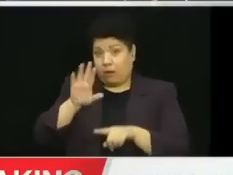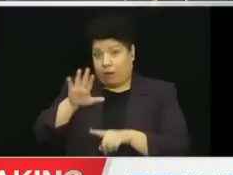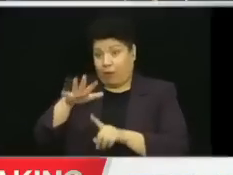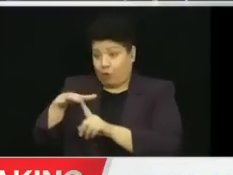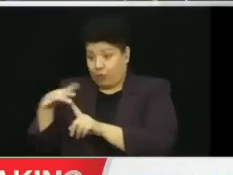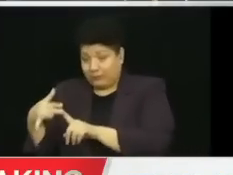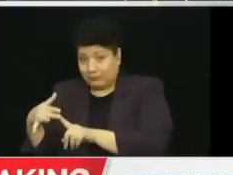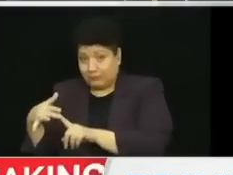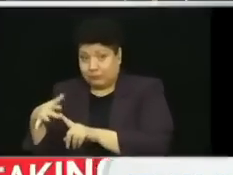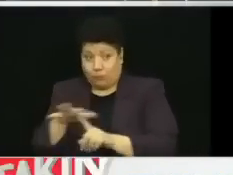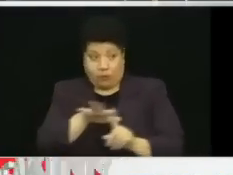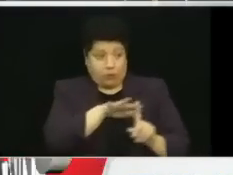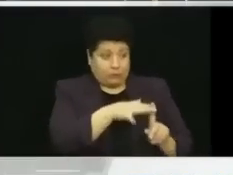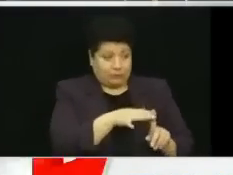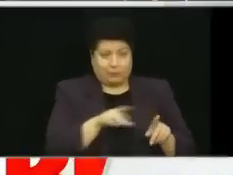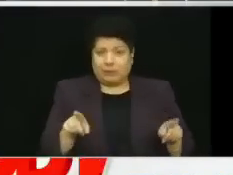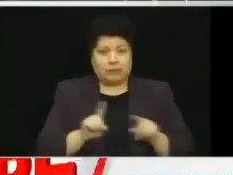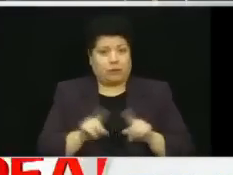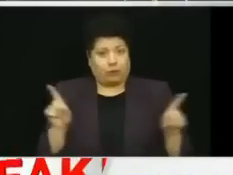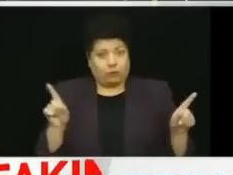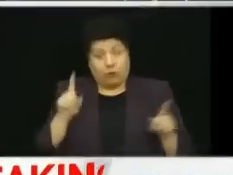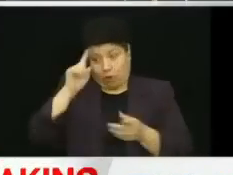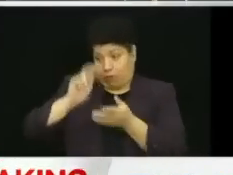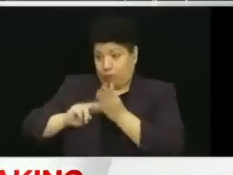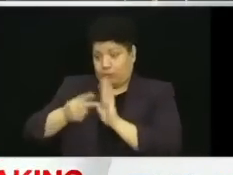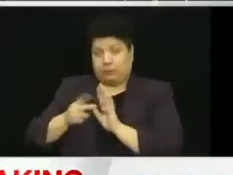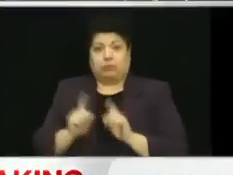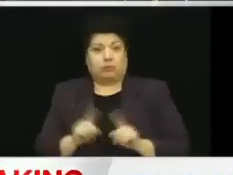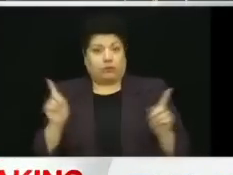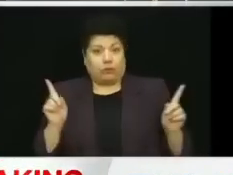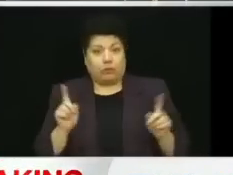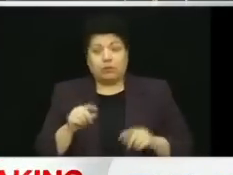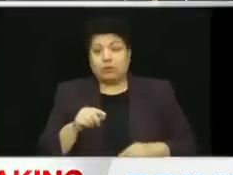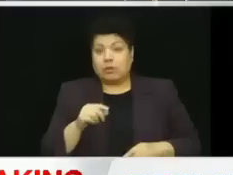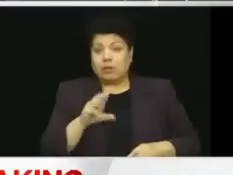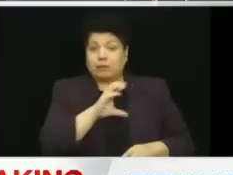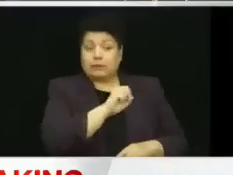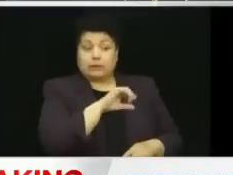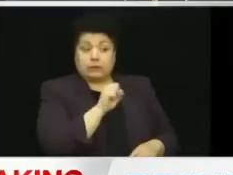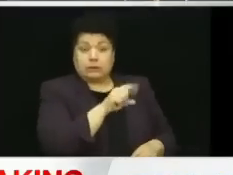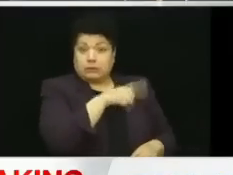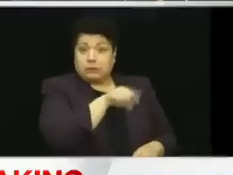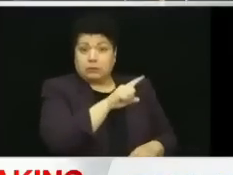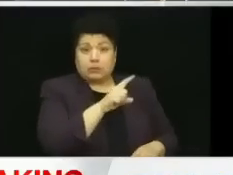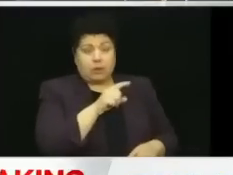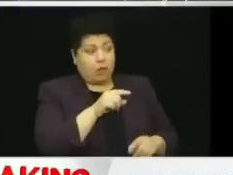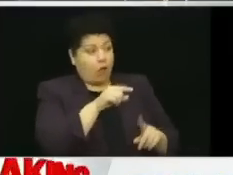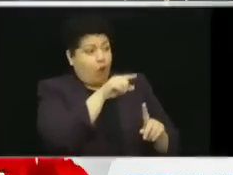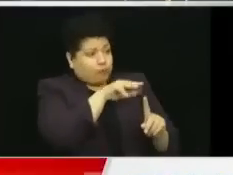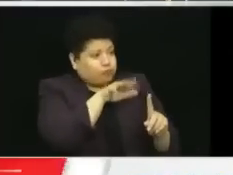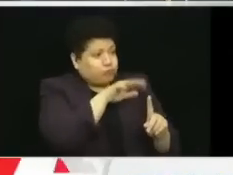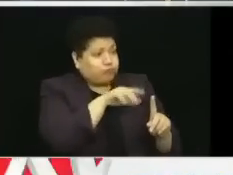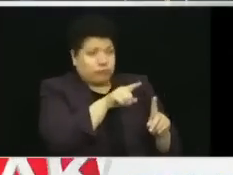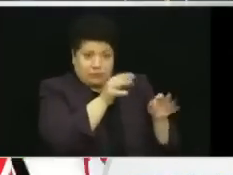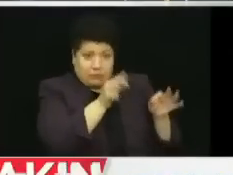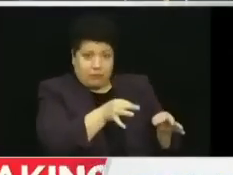BUT FOR THE PURPOSE OF DECLARATION OF A PUBLIC ORDER EMERGENCY IT'S GOVERNOR AND